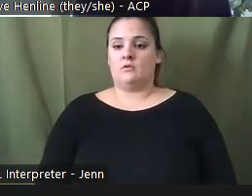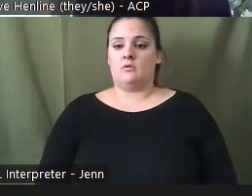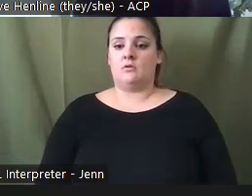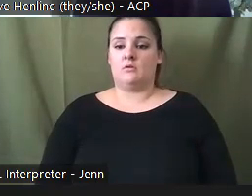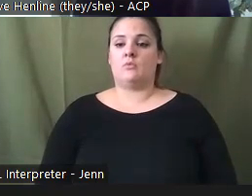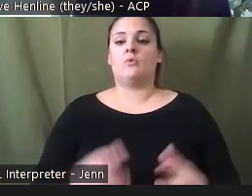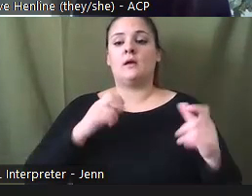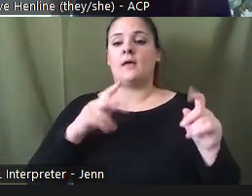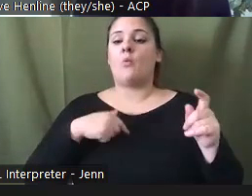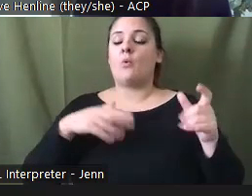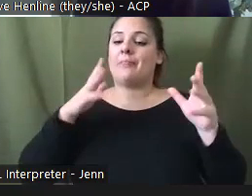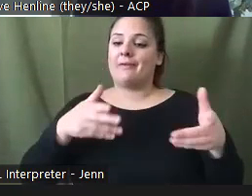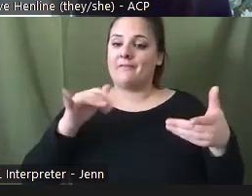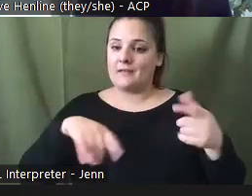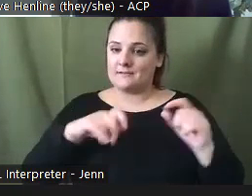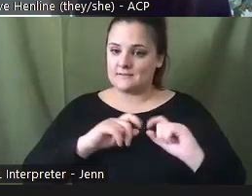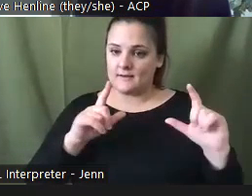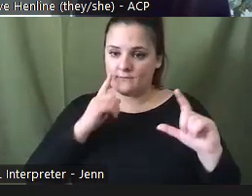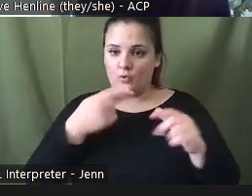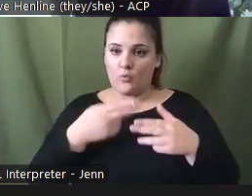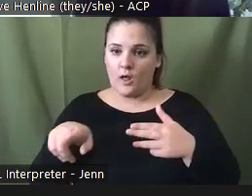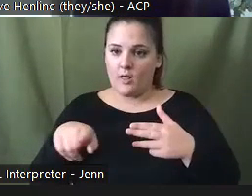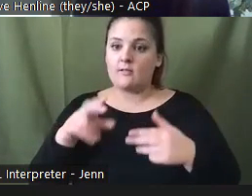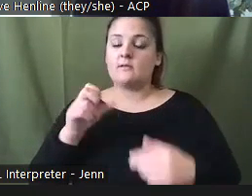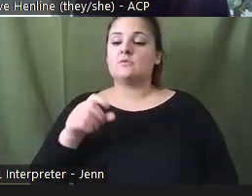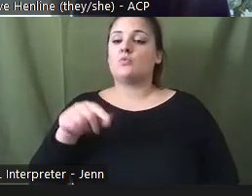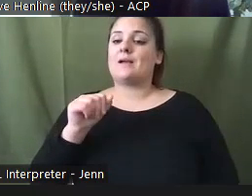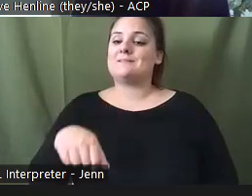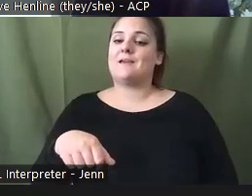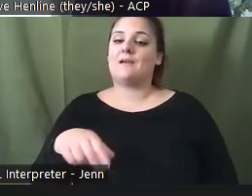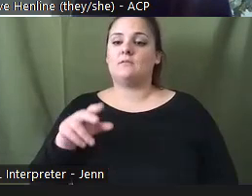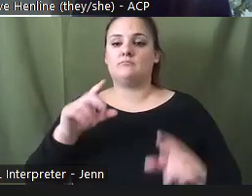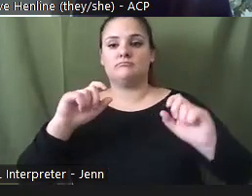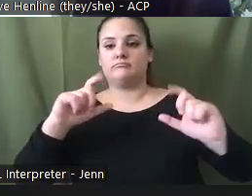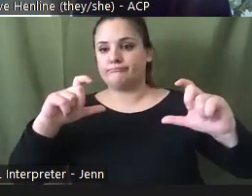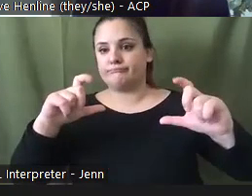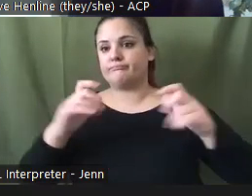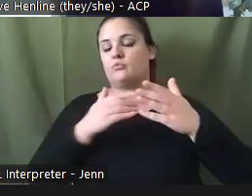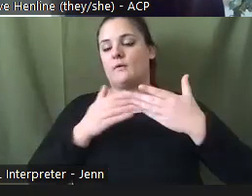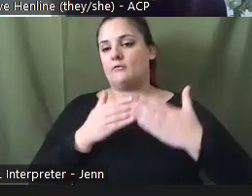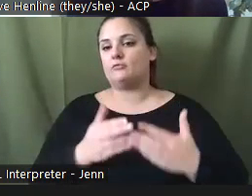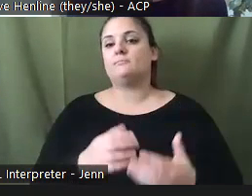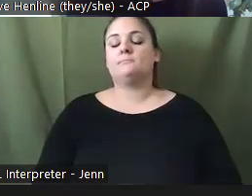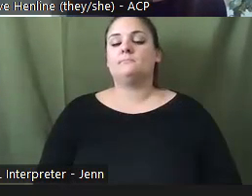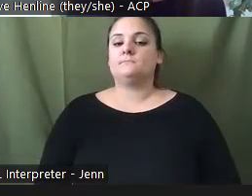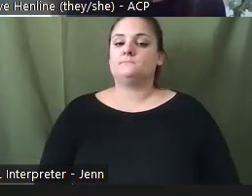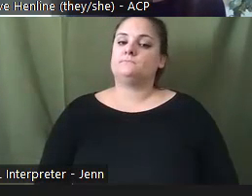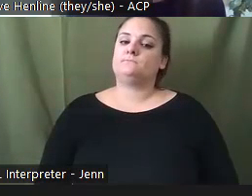up here for a while just so that you all can access it. And just before I go to questions,